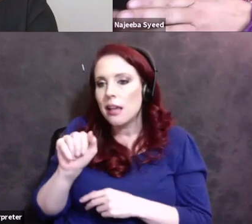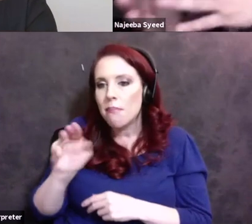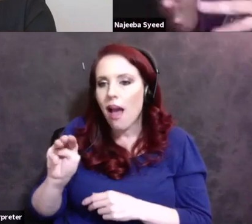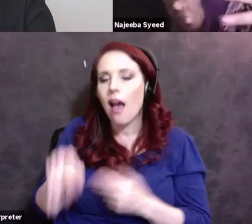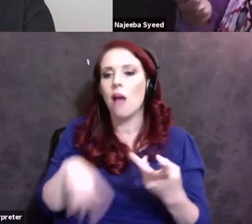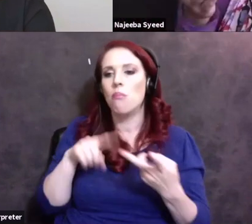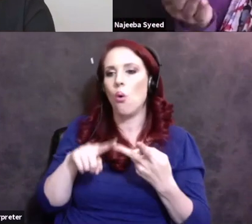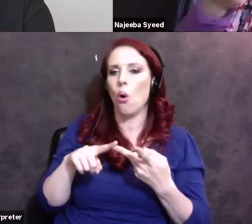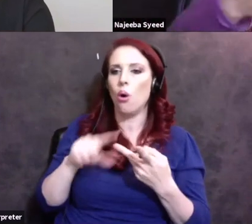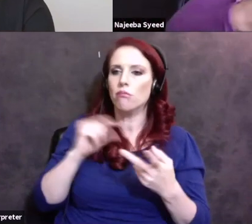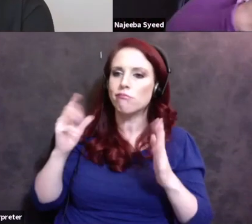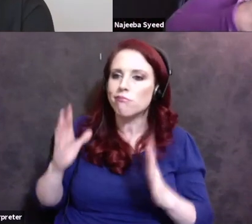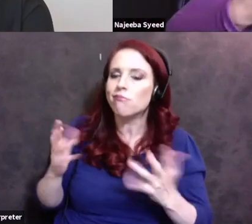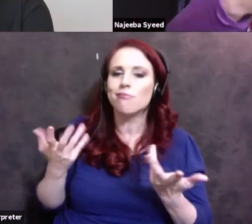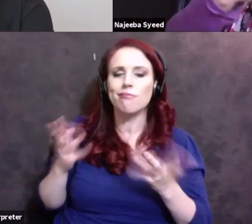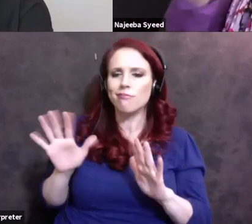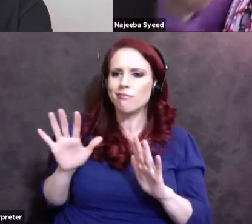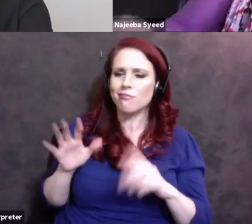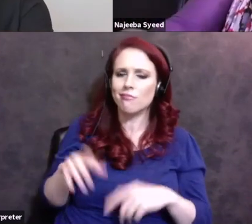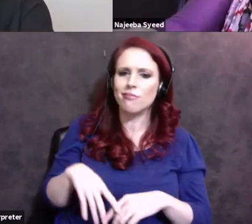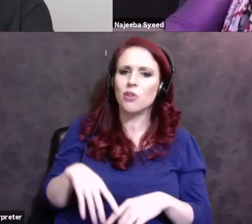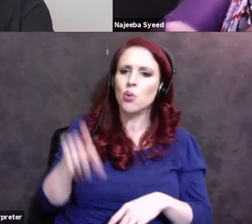I think you need someone who has the capacity.